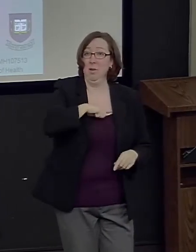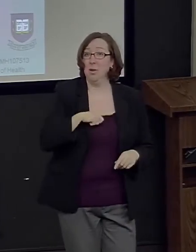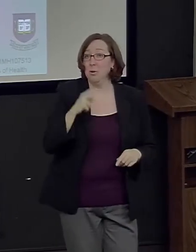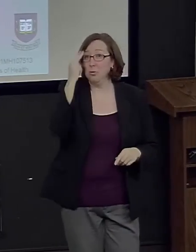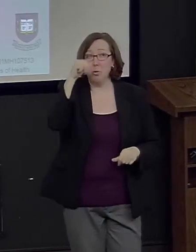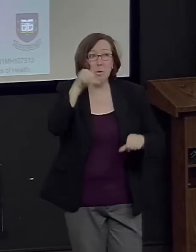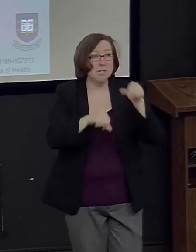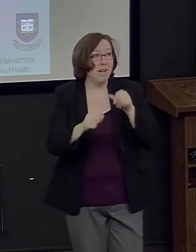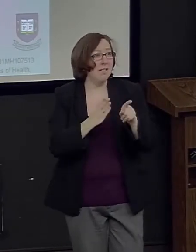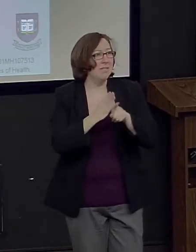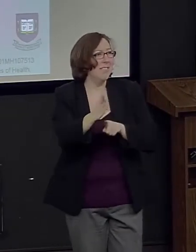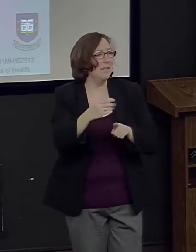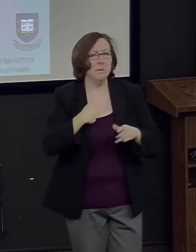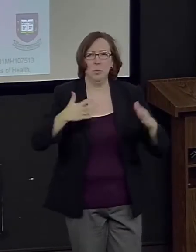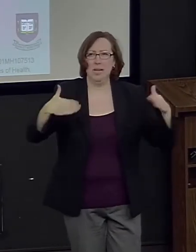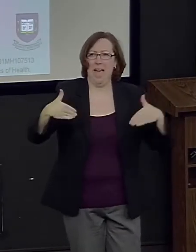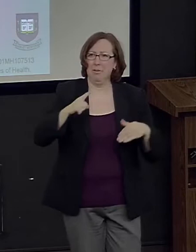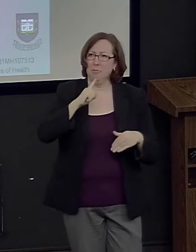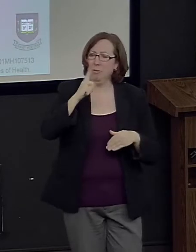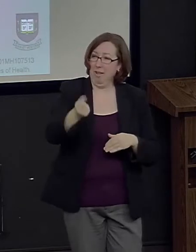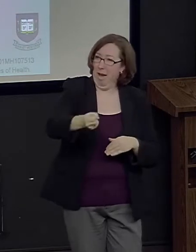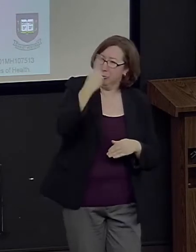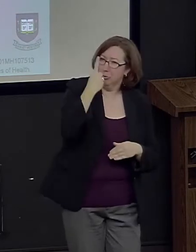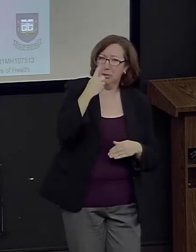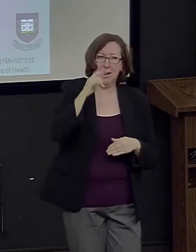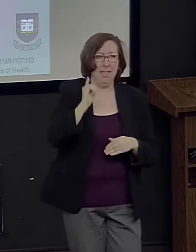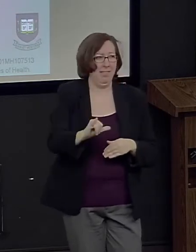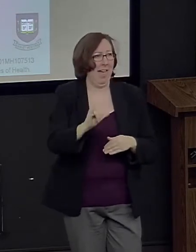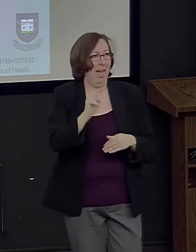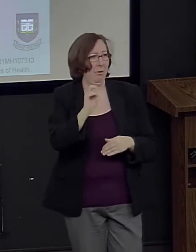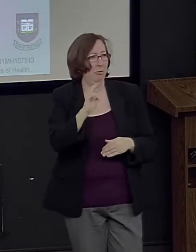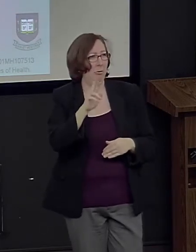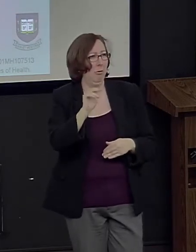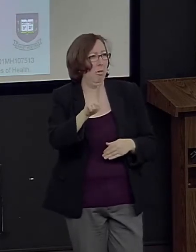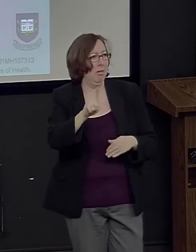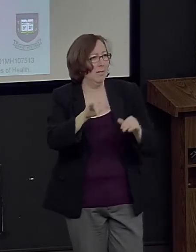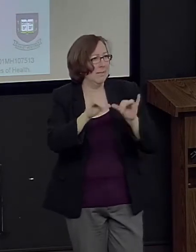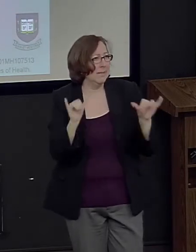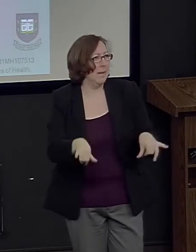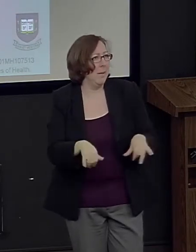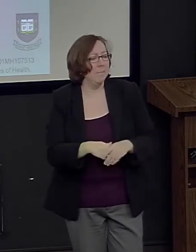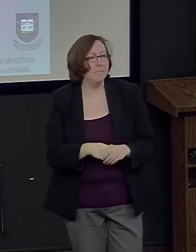to understand that neural circuitry. And it's not that we haven't been smart enough